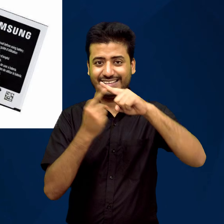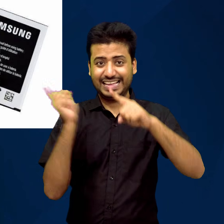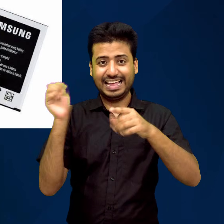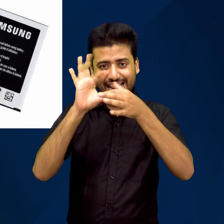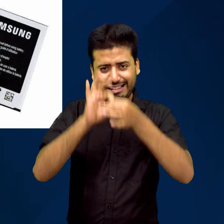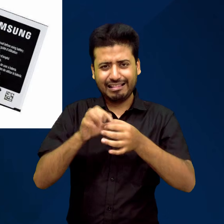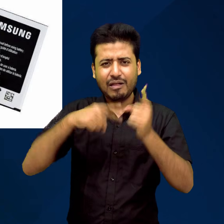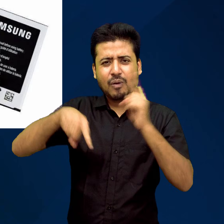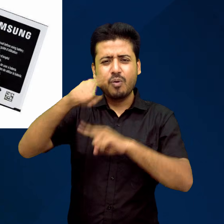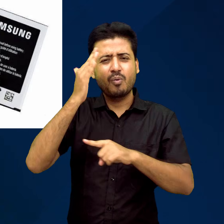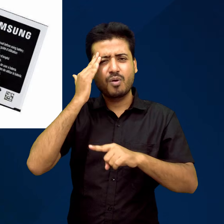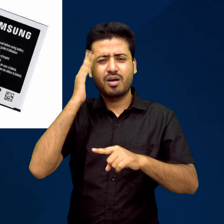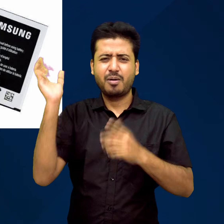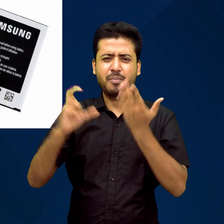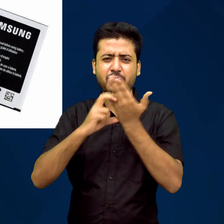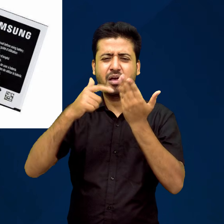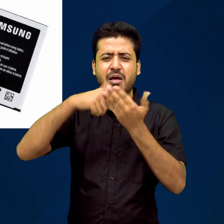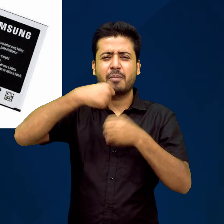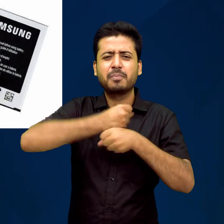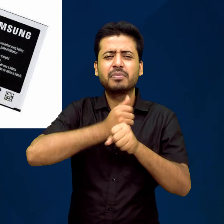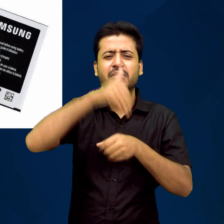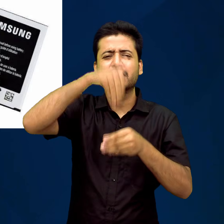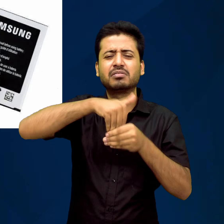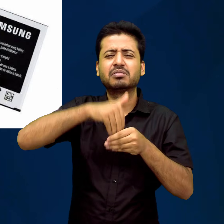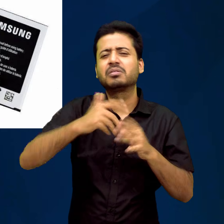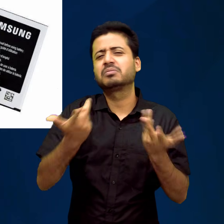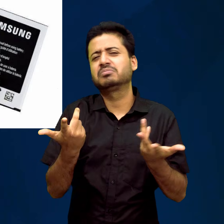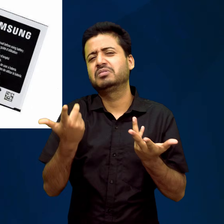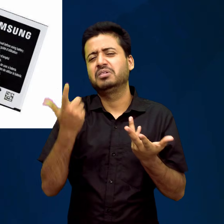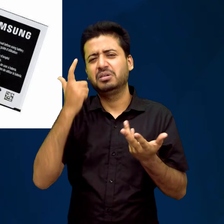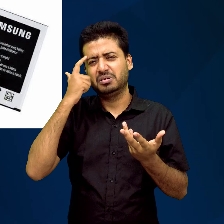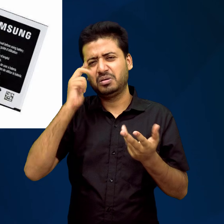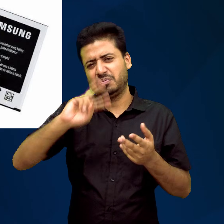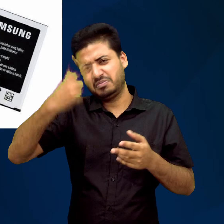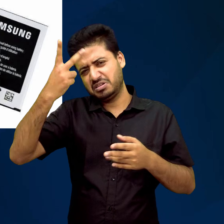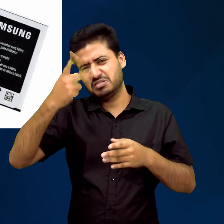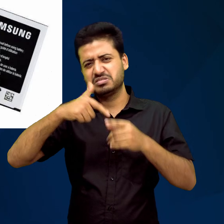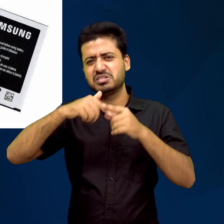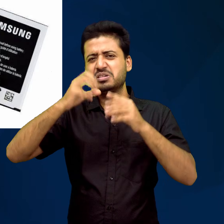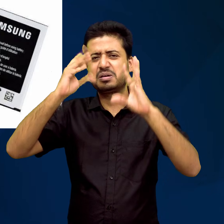massive power plants rely on transforming chemical energy into electrical energy.